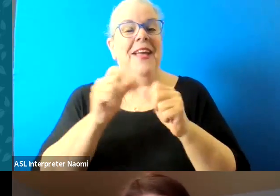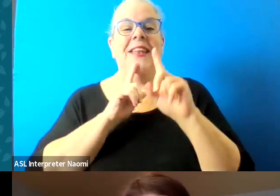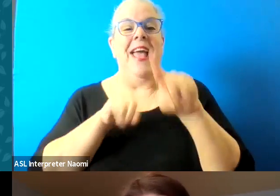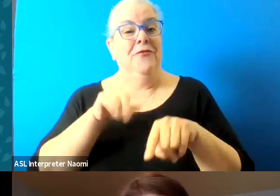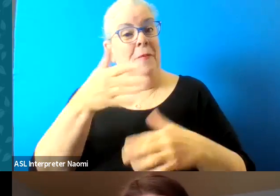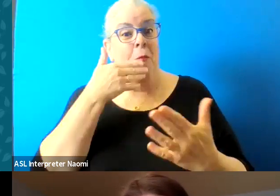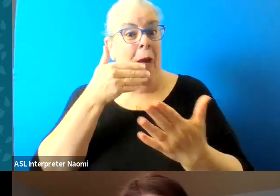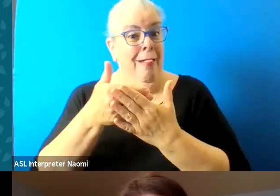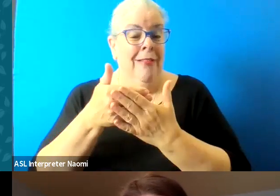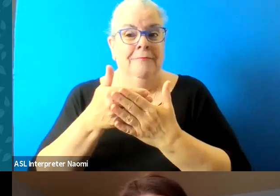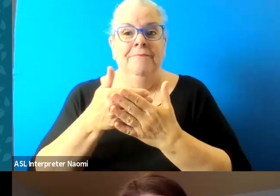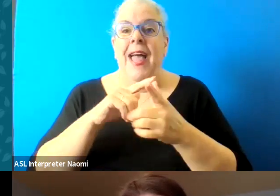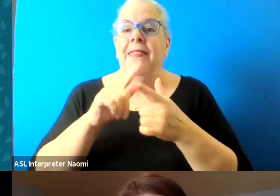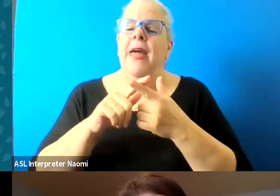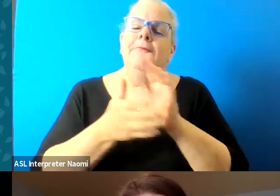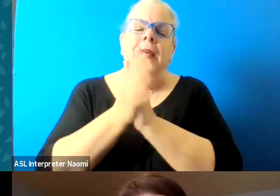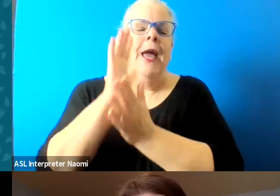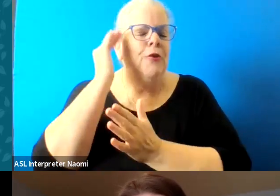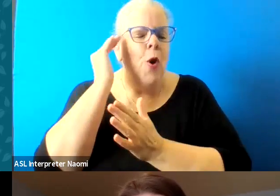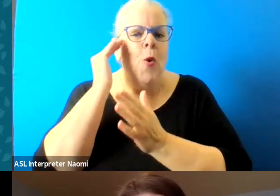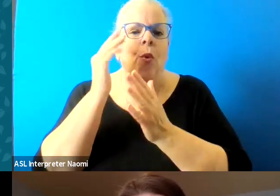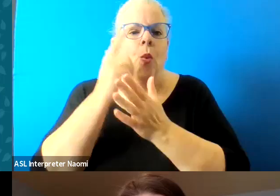And get to know what issues are important to you.